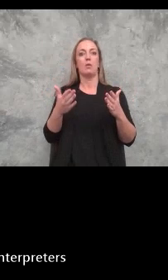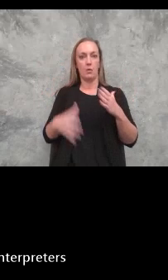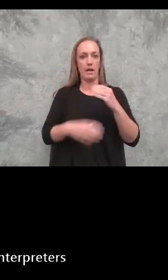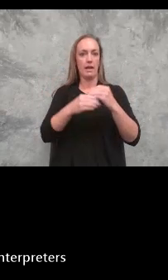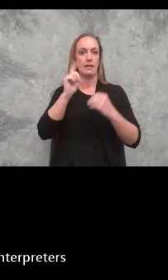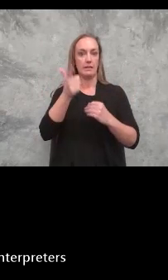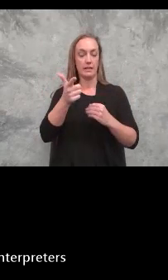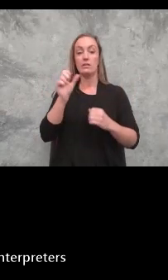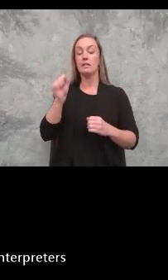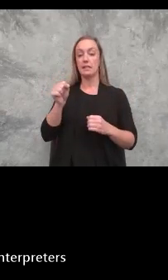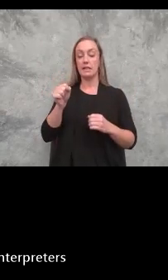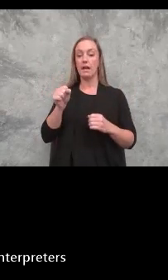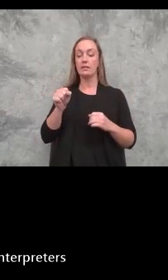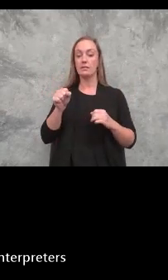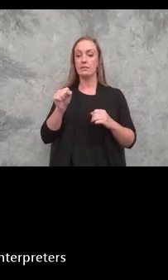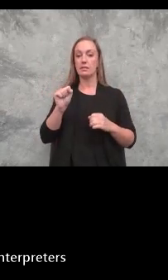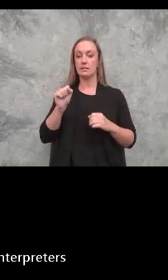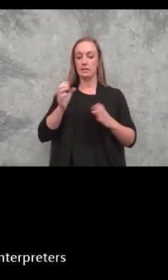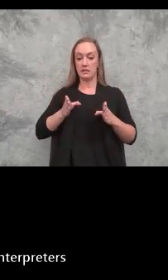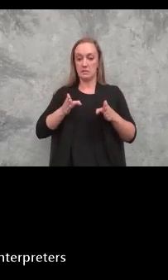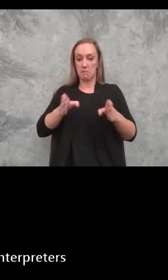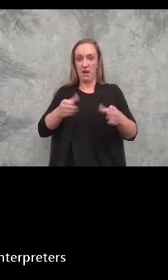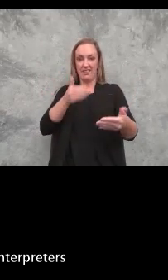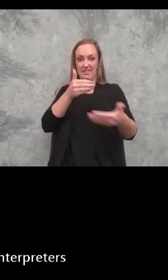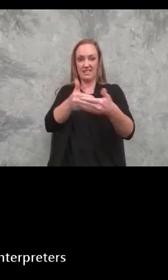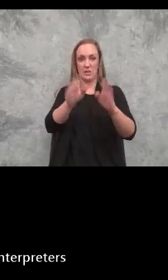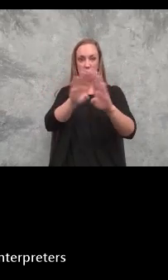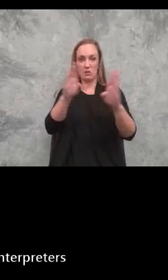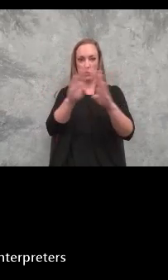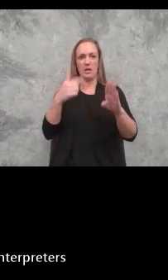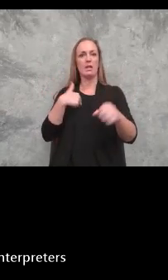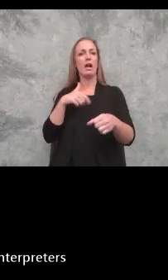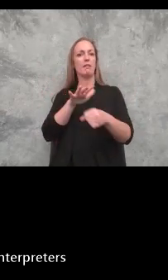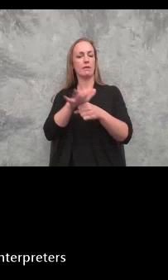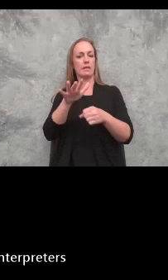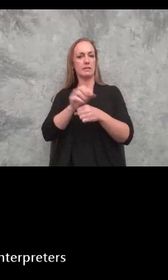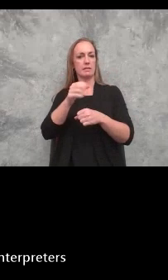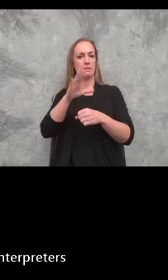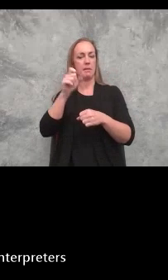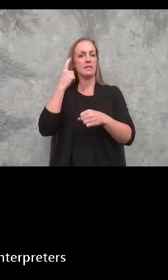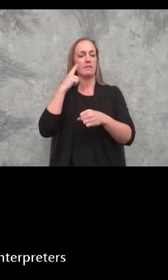close to the door and there is ample space provided for Mobility devices and lifts,